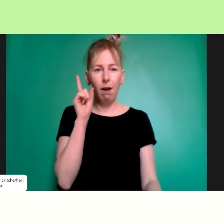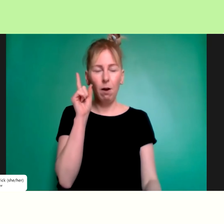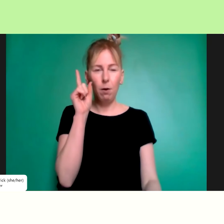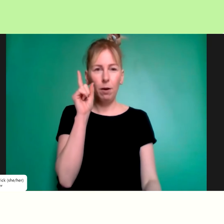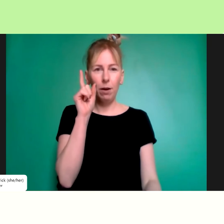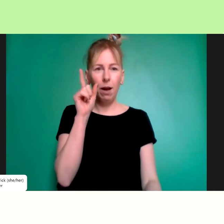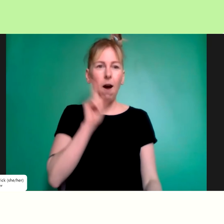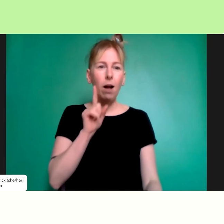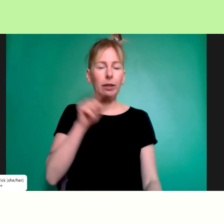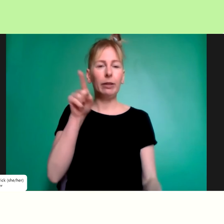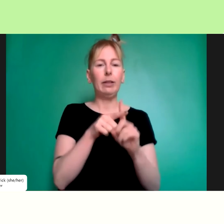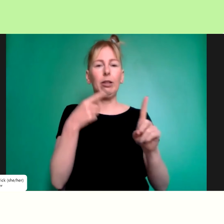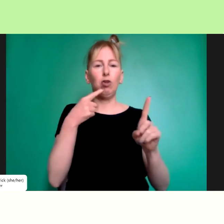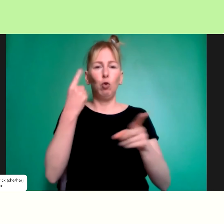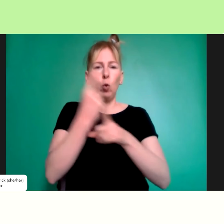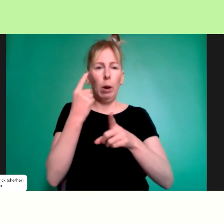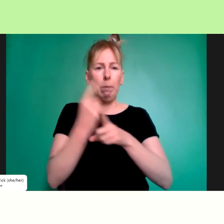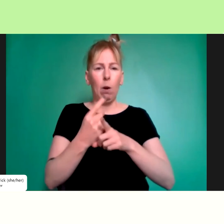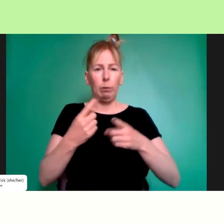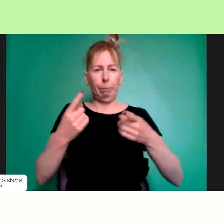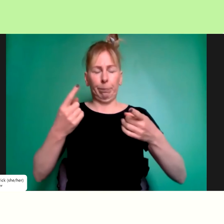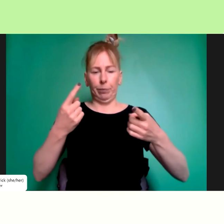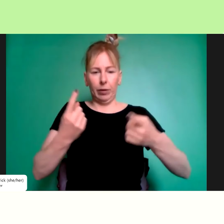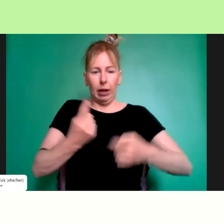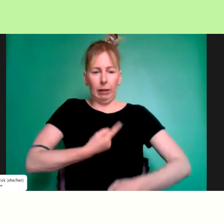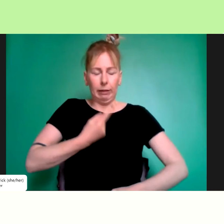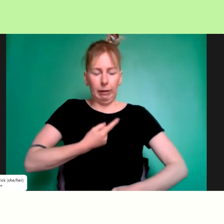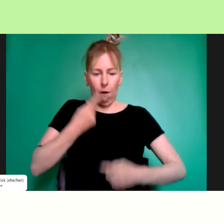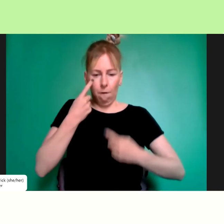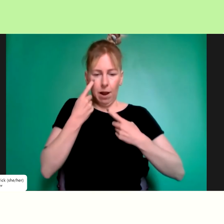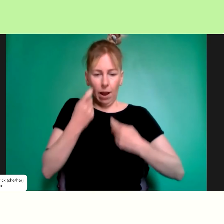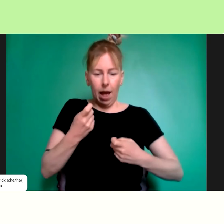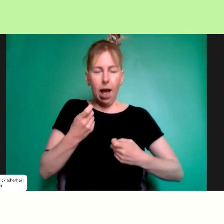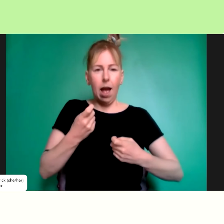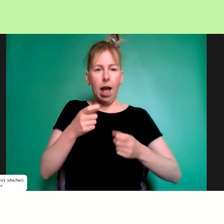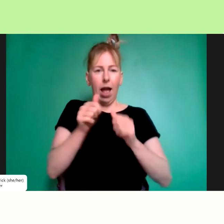industrial complex. So as well as this notion of care, like emerging within our sector,